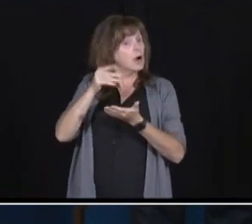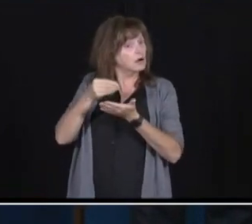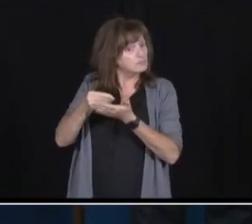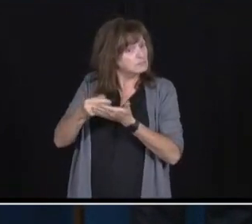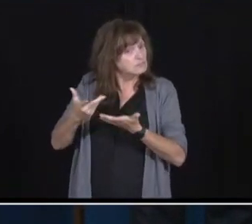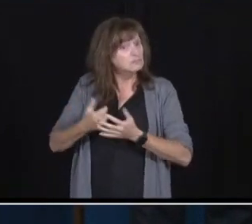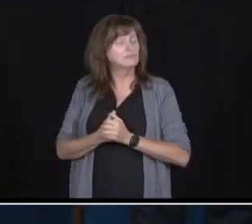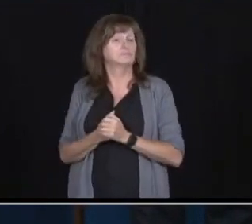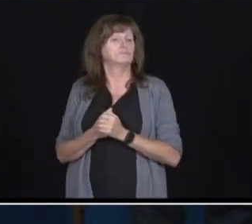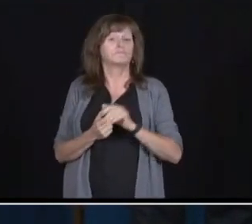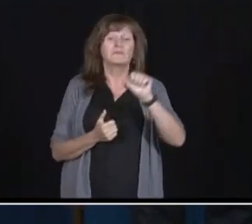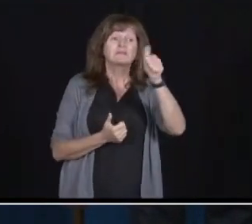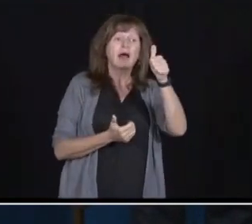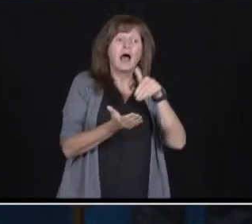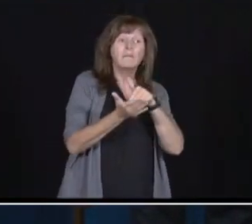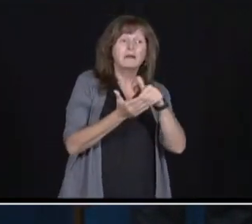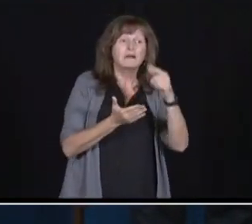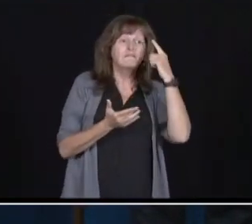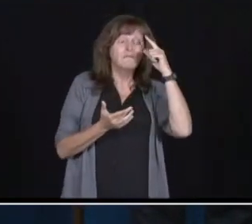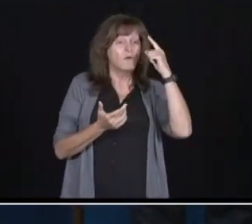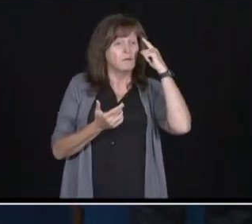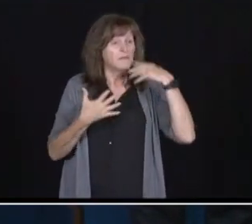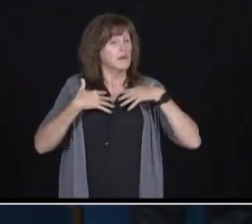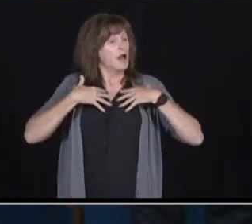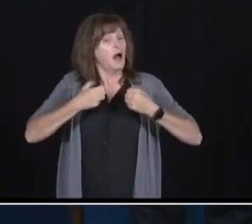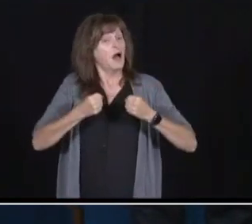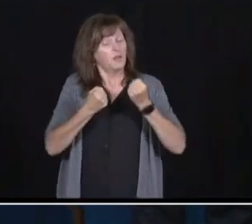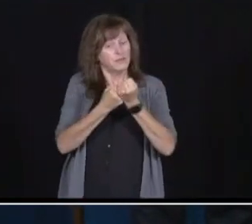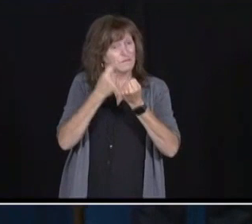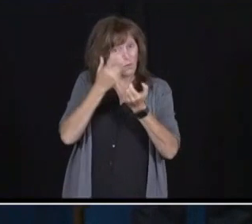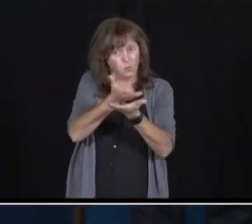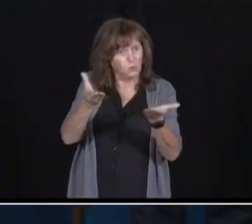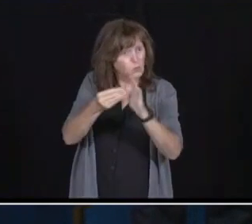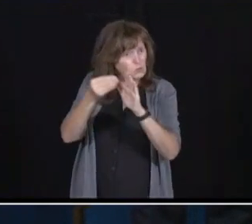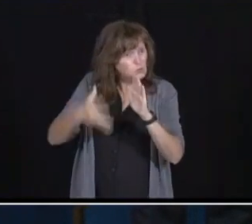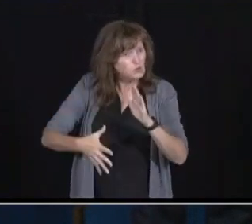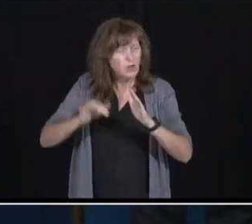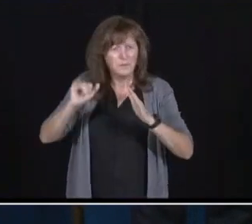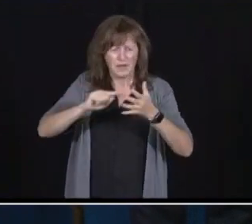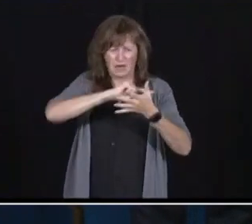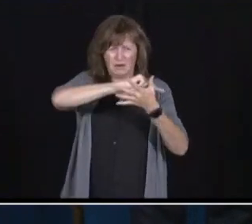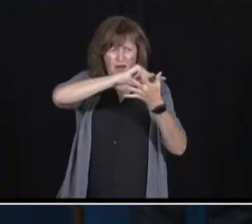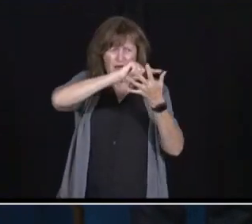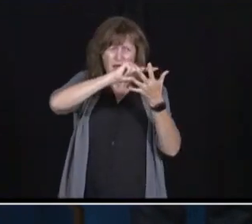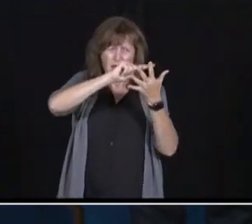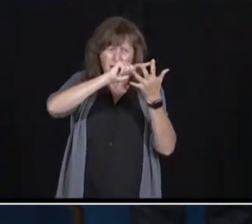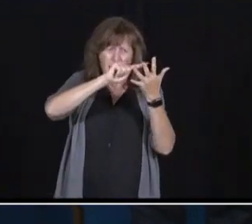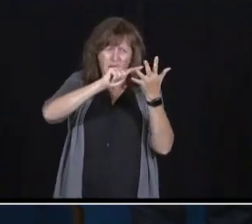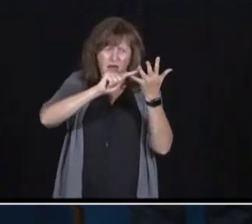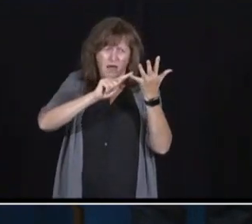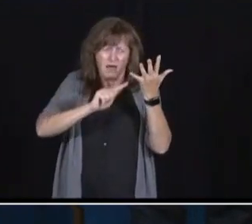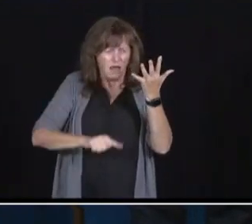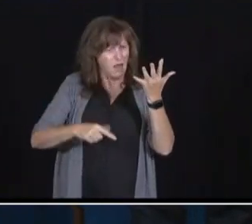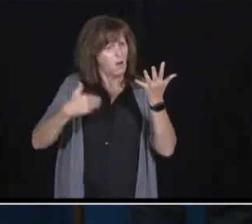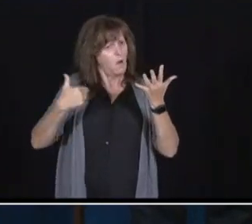in new mental health support for students. My friends, we have an extremely robust plan.